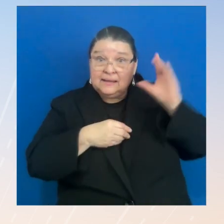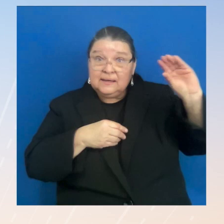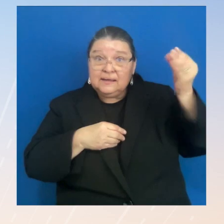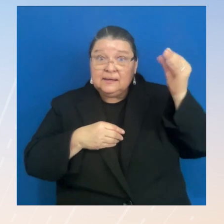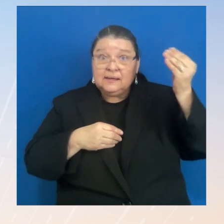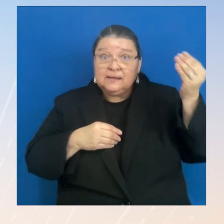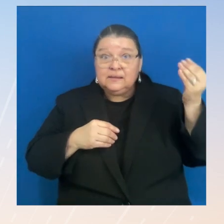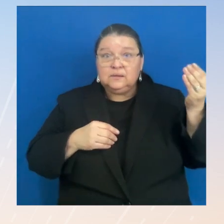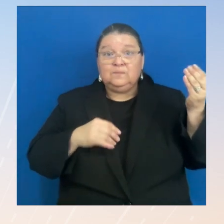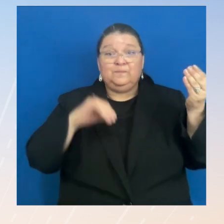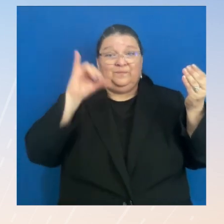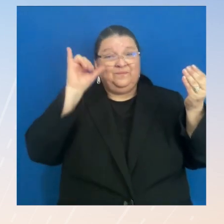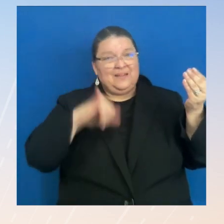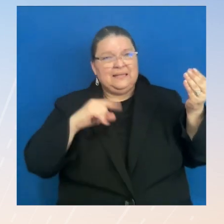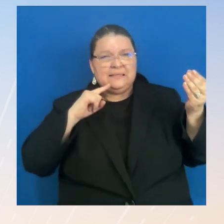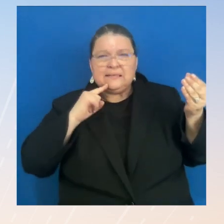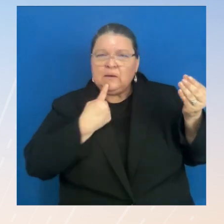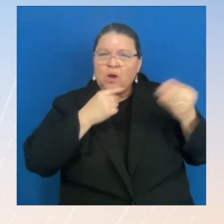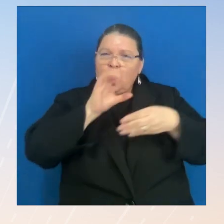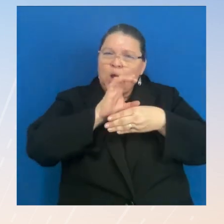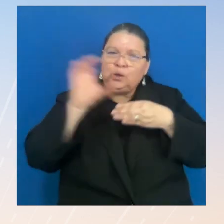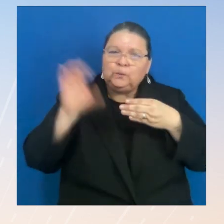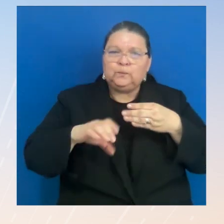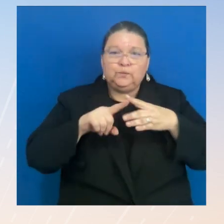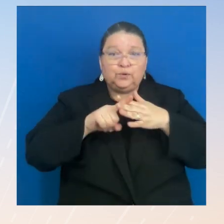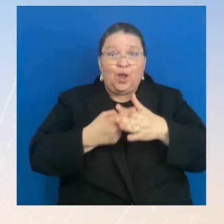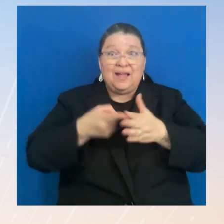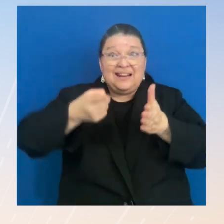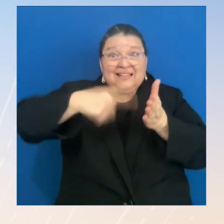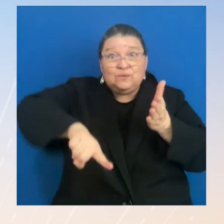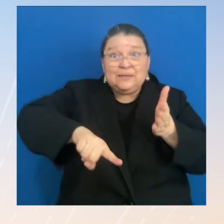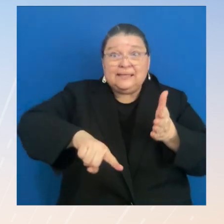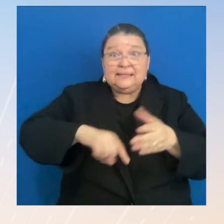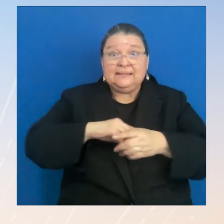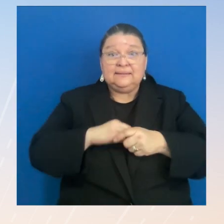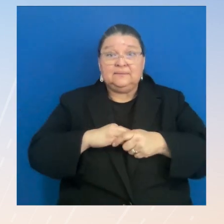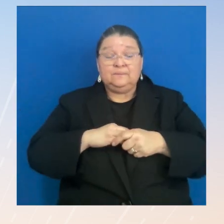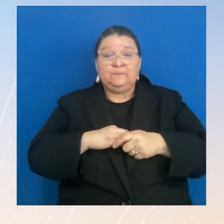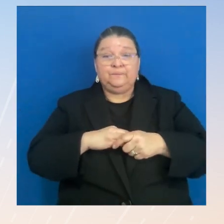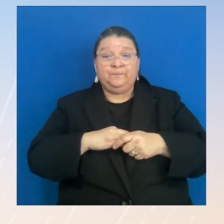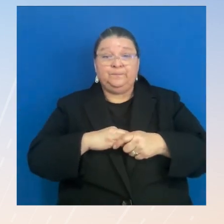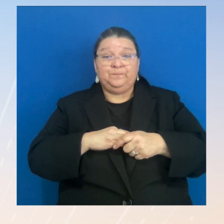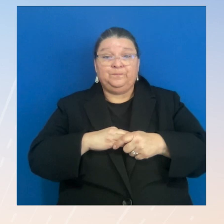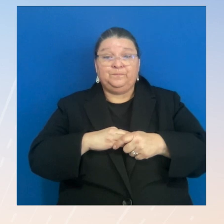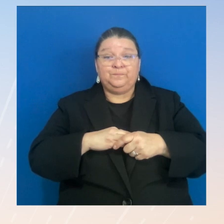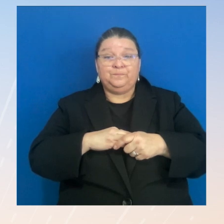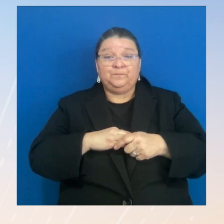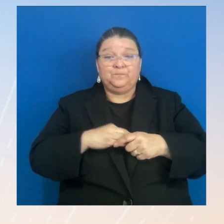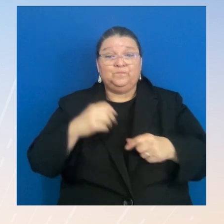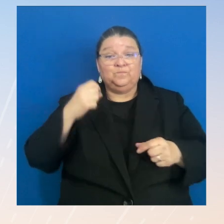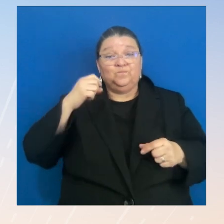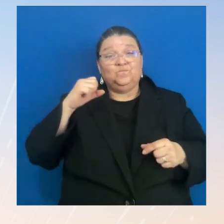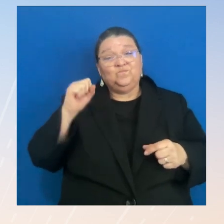or could funds be shifted and then later allocated? Ms. Psaki: Well, the opposition, as you note, prevented that from being a portion